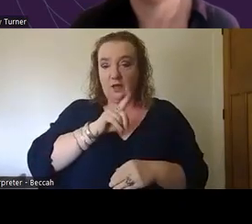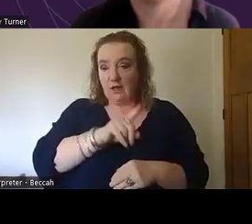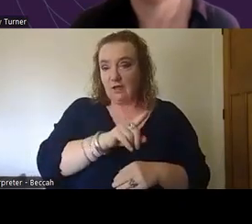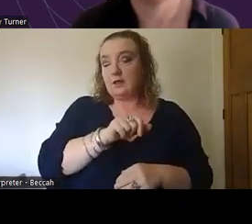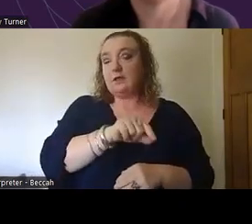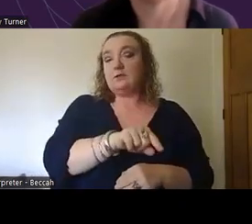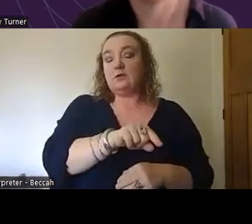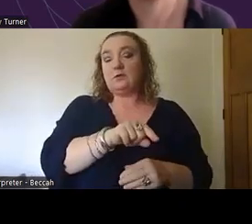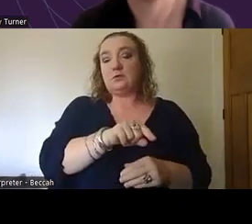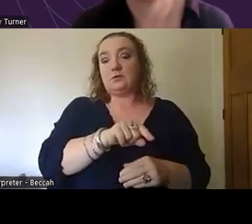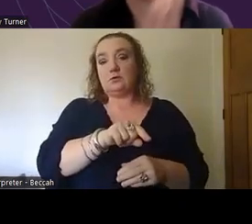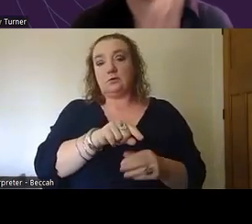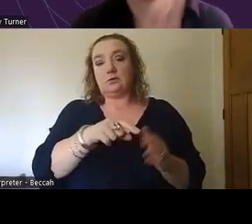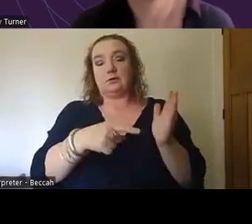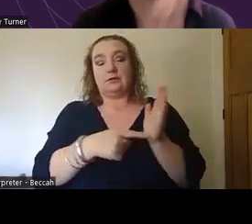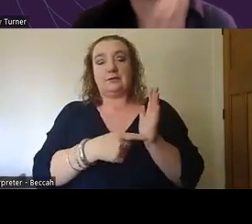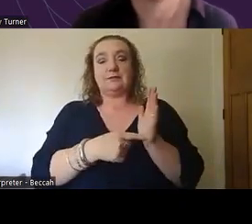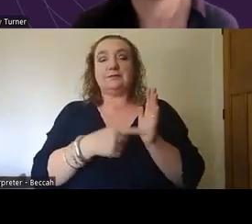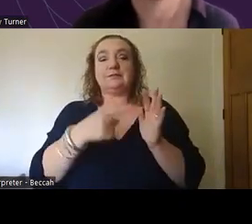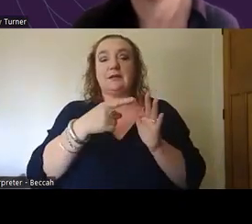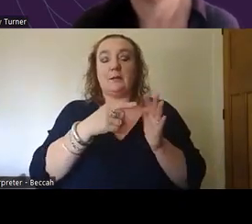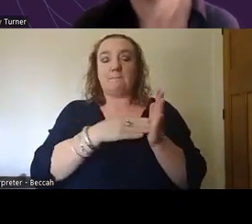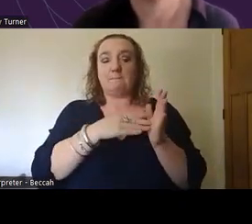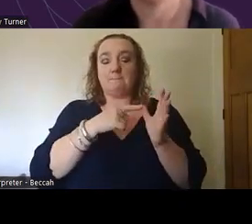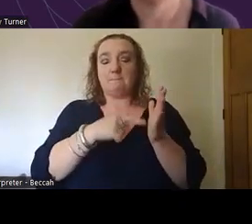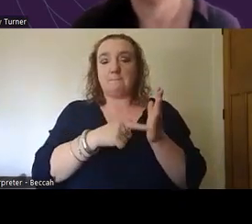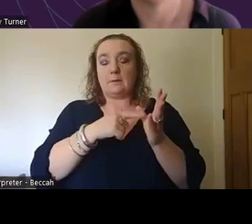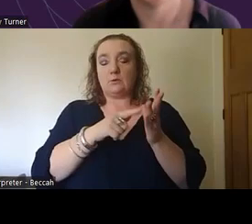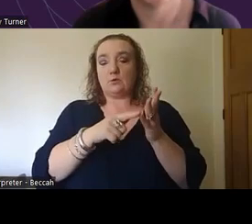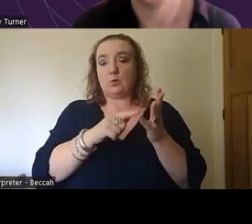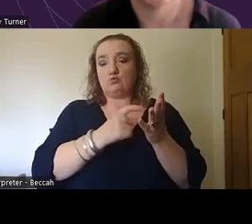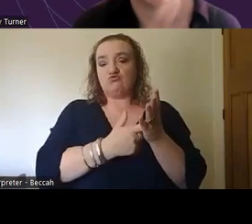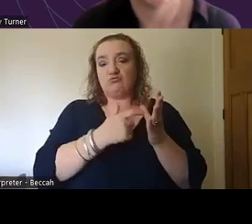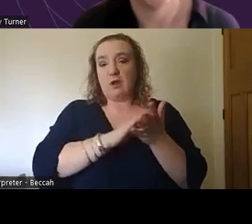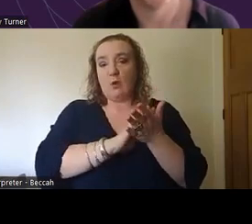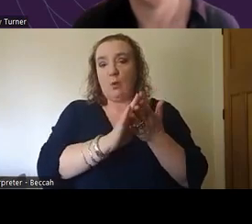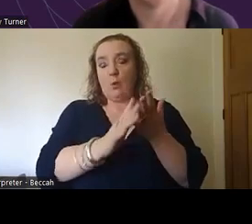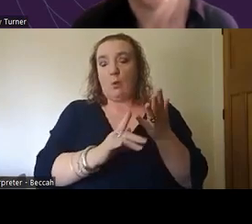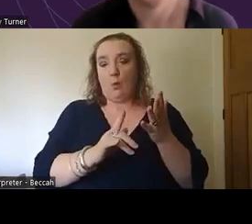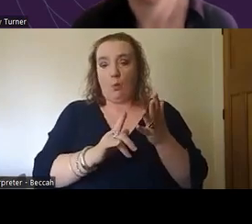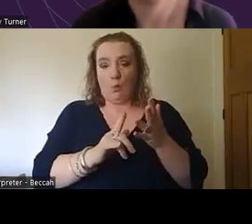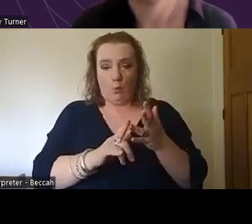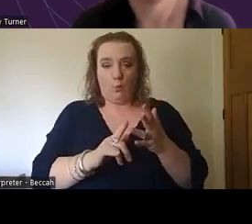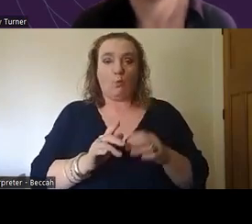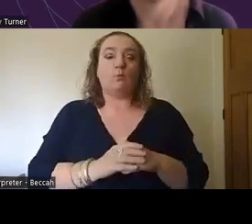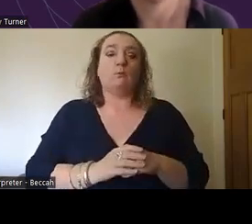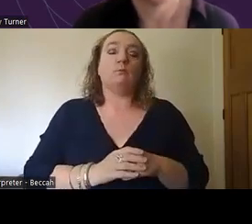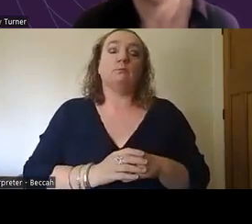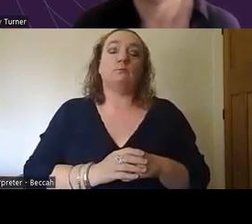in Te Mātaiaho which reinforces the values of diversity and inclusion through a focus on positive